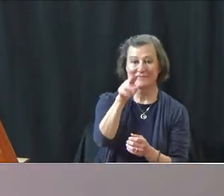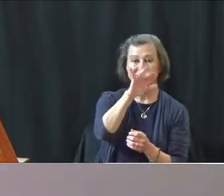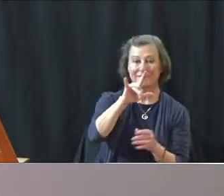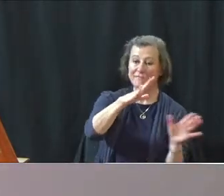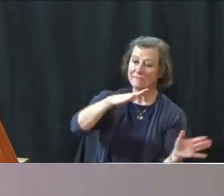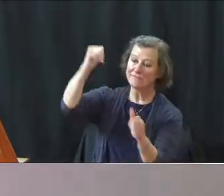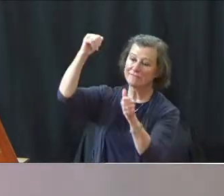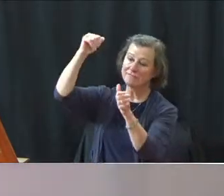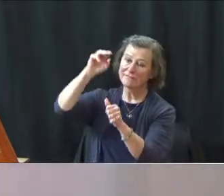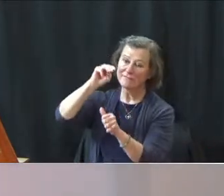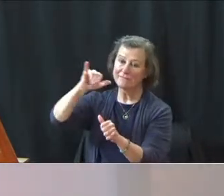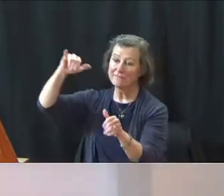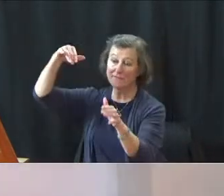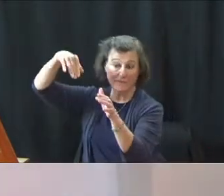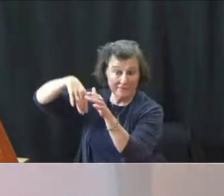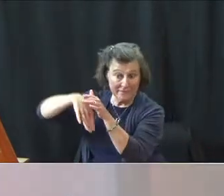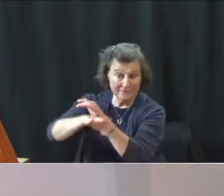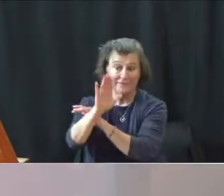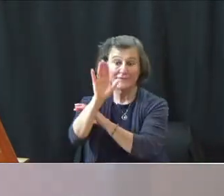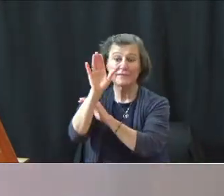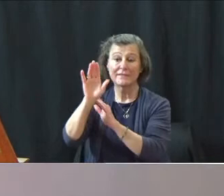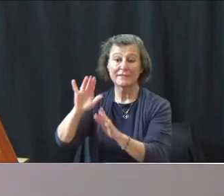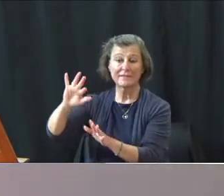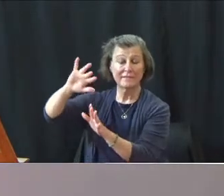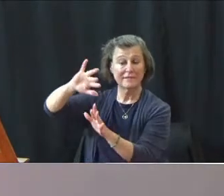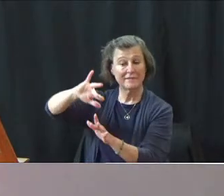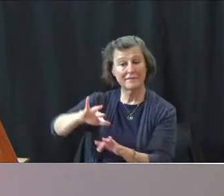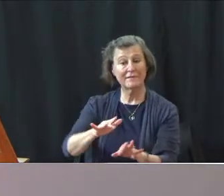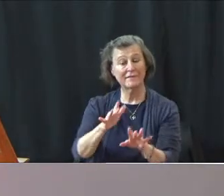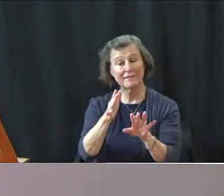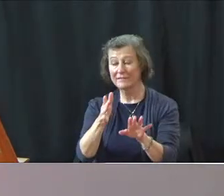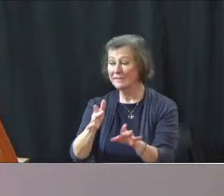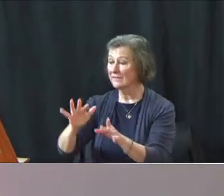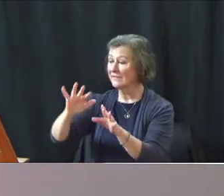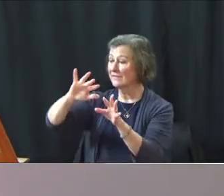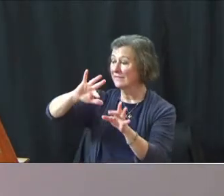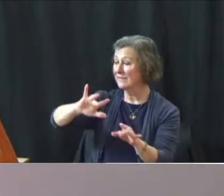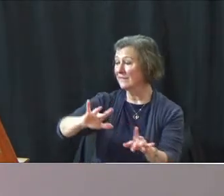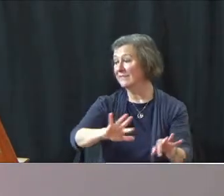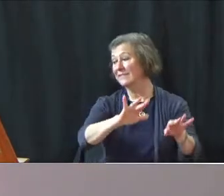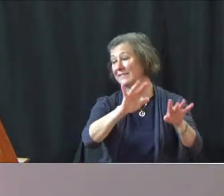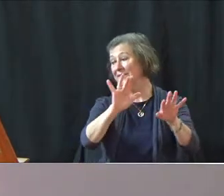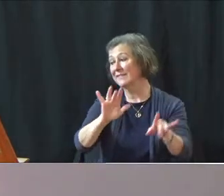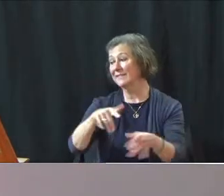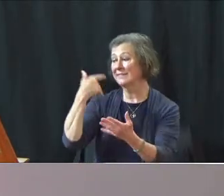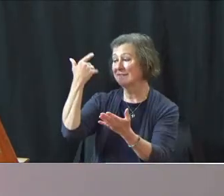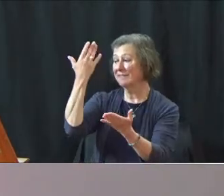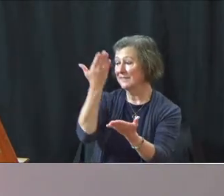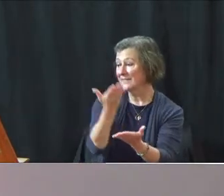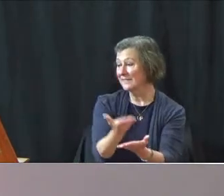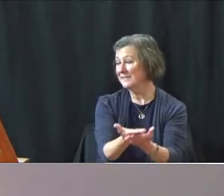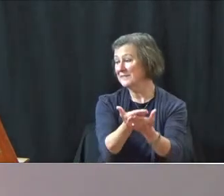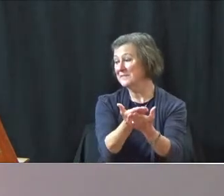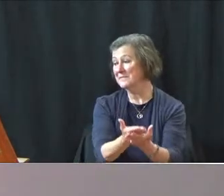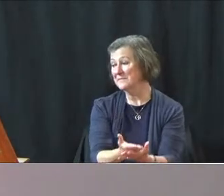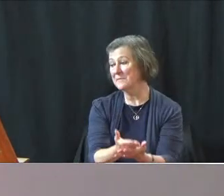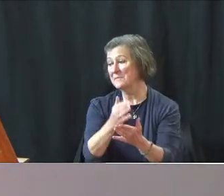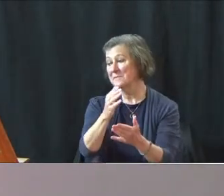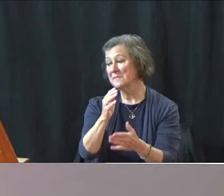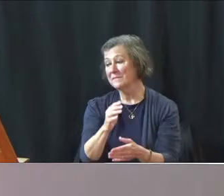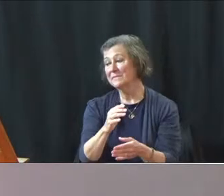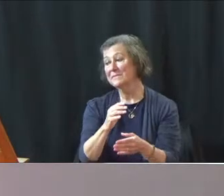April goes out as May comes in, How graceful I saw her come in,